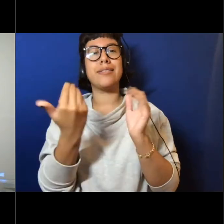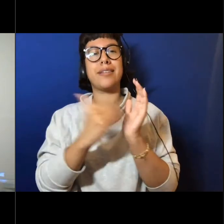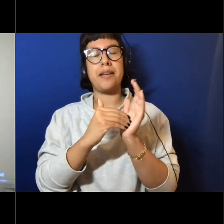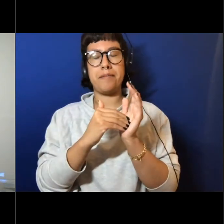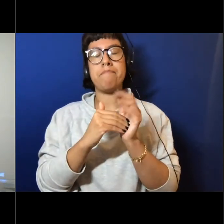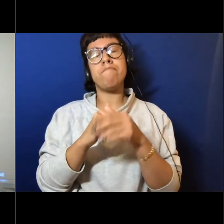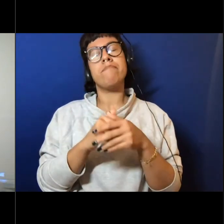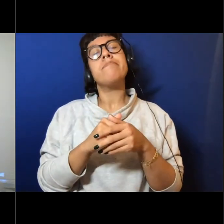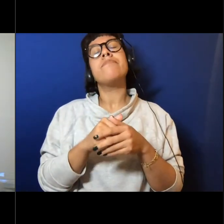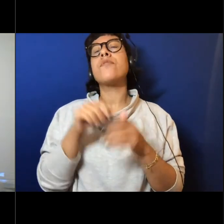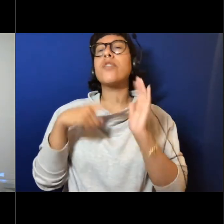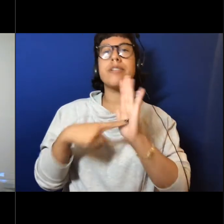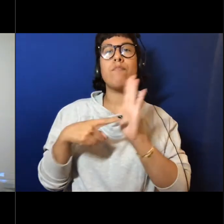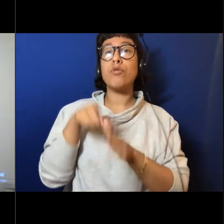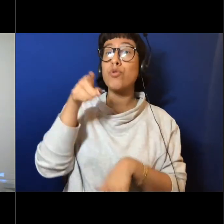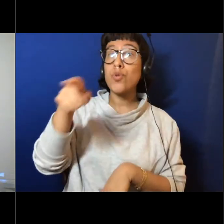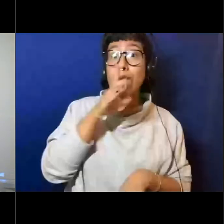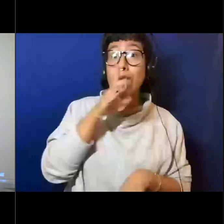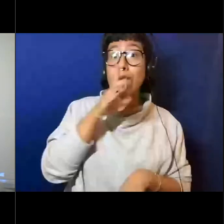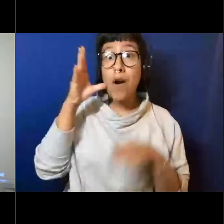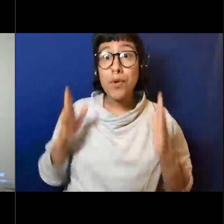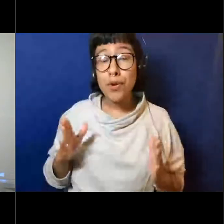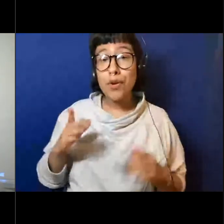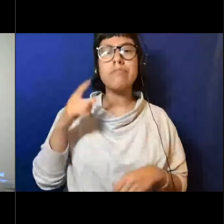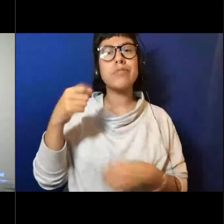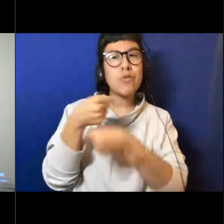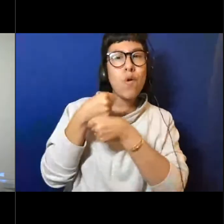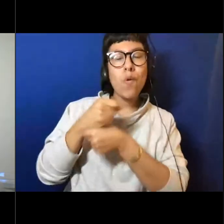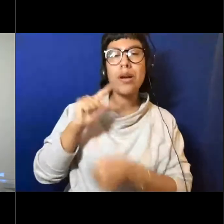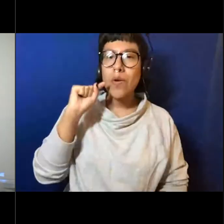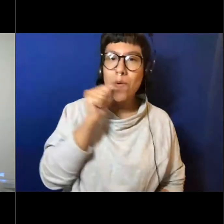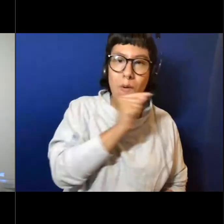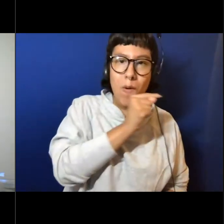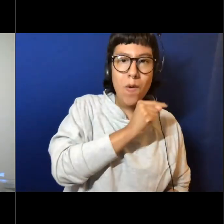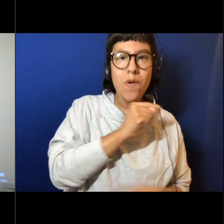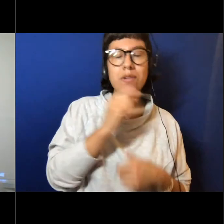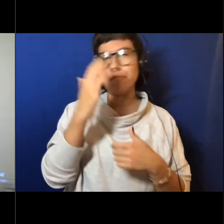Just like if you're a farmer and say you're growing corn and you might want to know certain things,